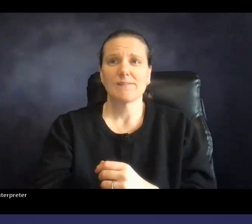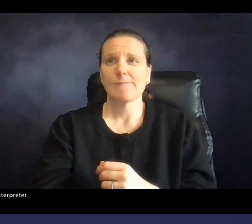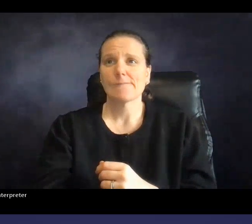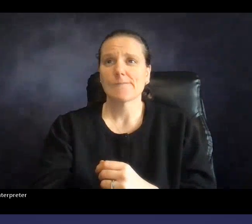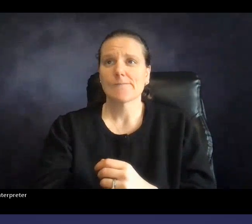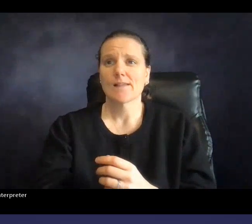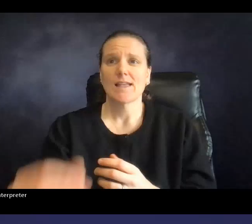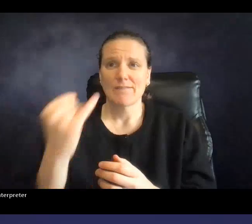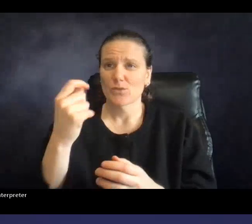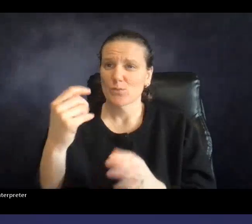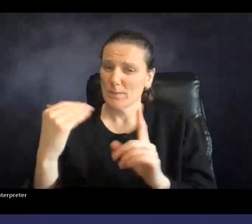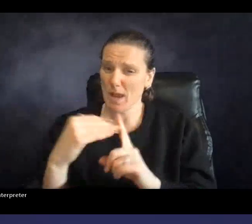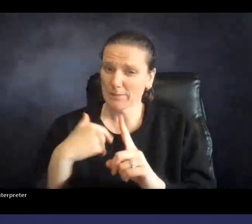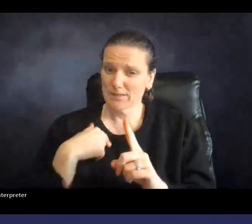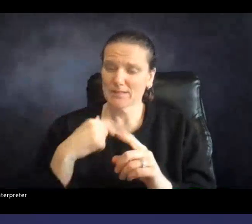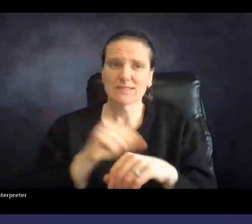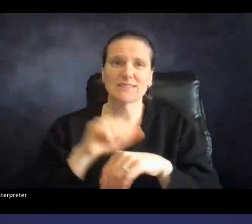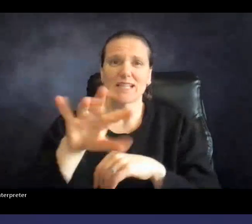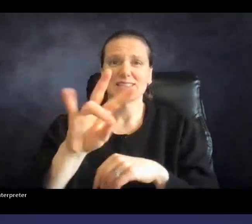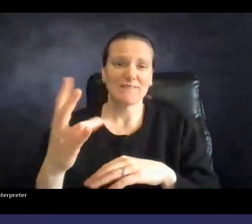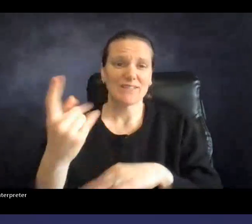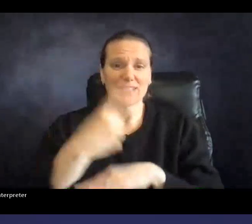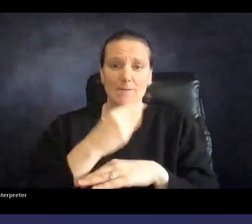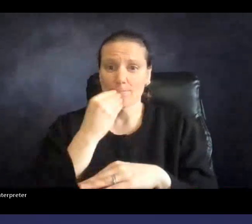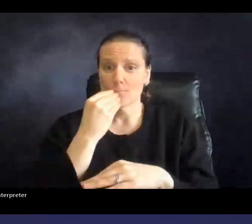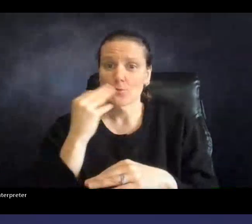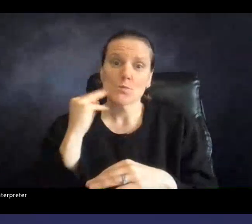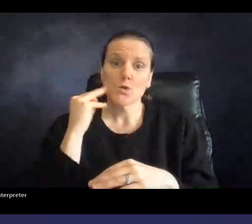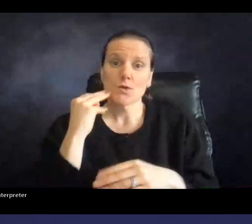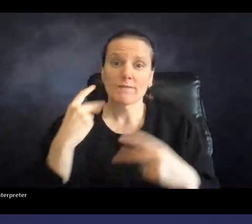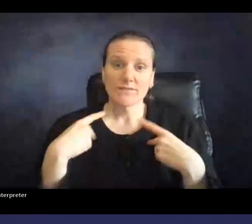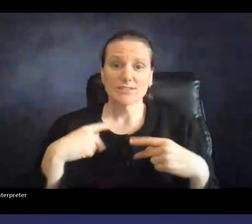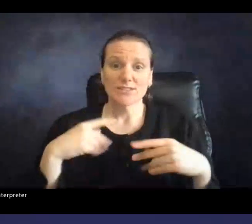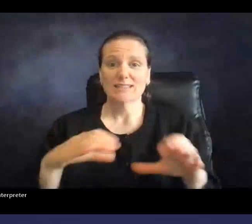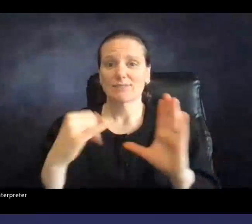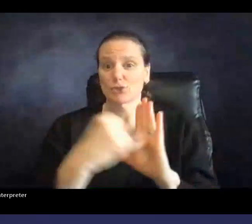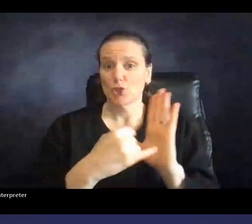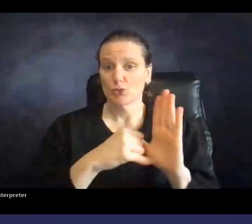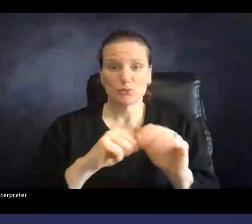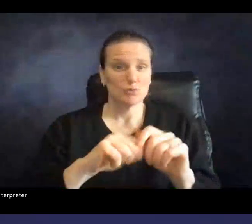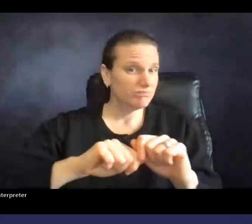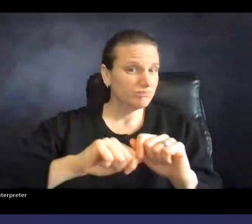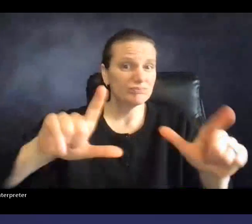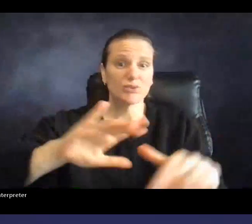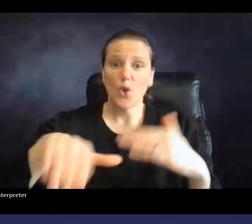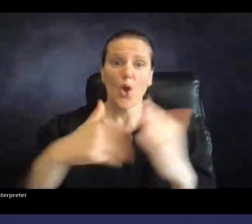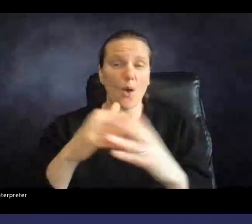if you'll remind me, I will send a seven day food, food and mood and physical activity journal out to your whole crew. That'd be